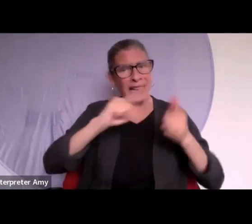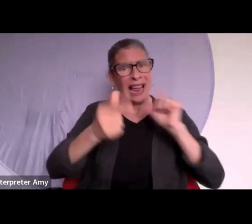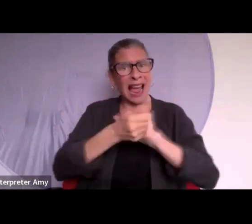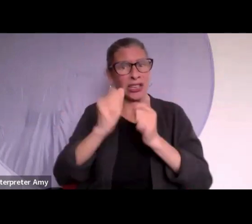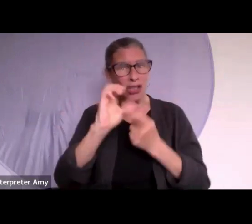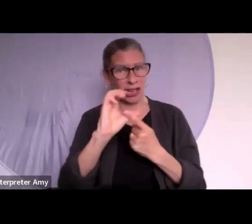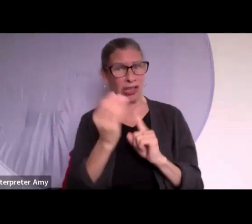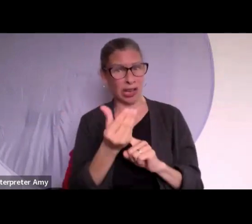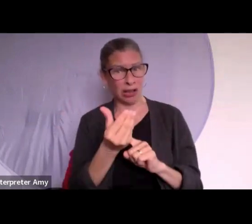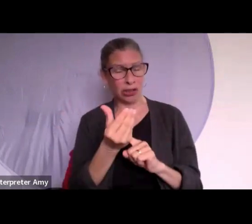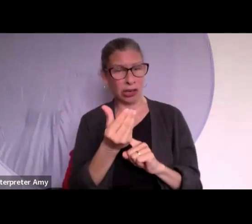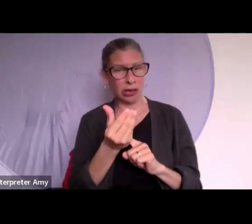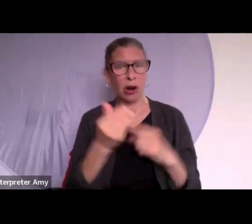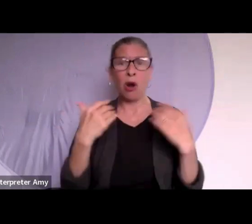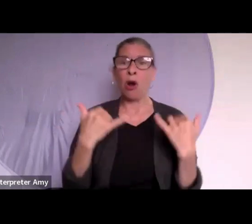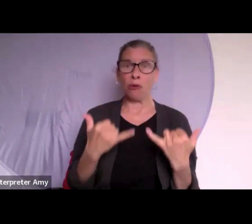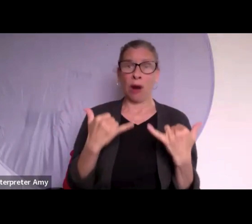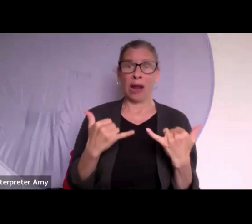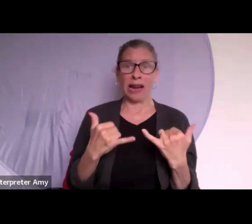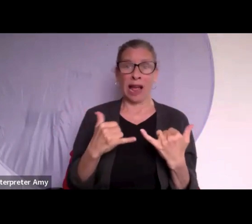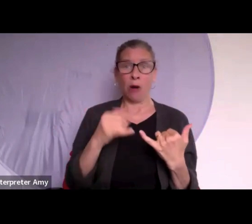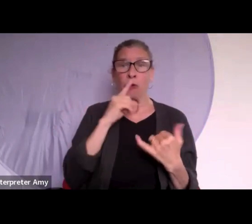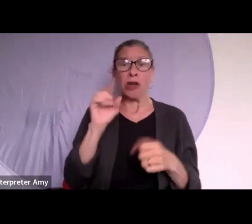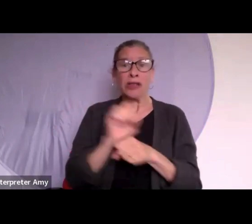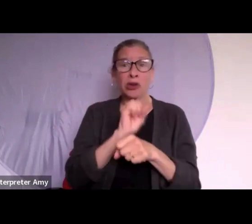there's a real culture here where disability is not only not